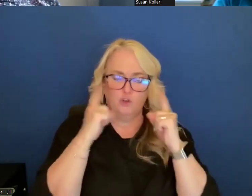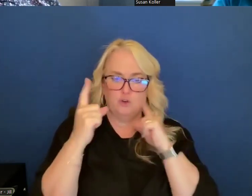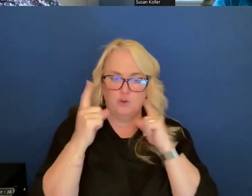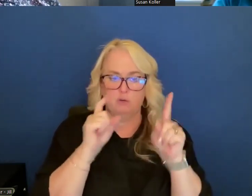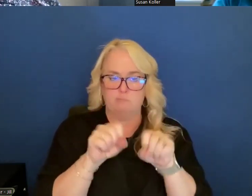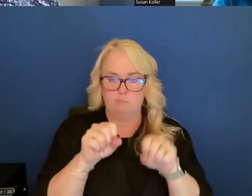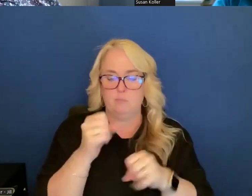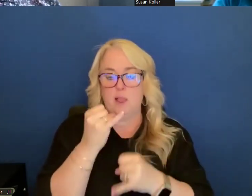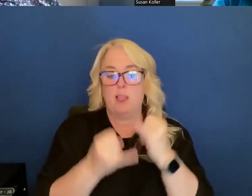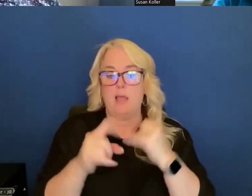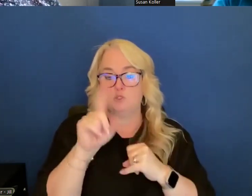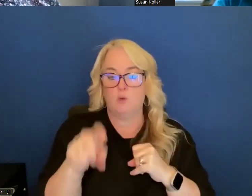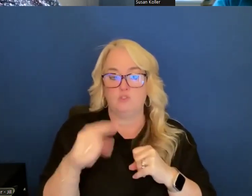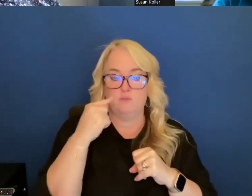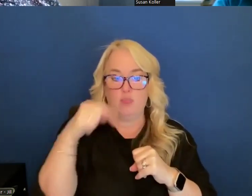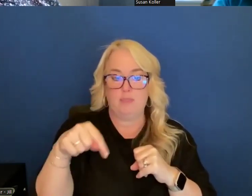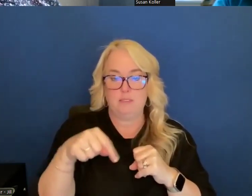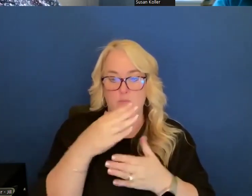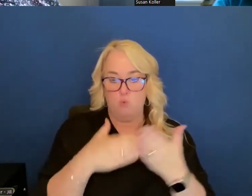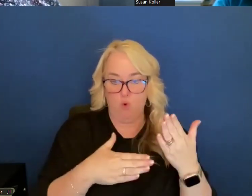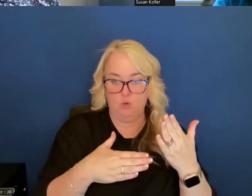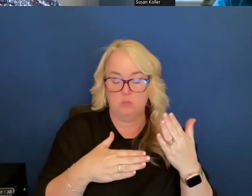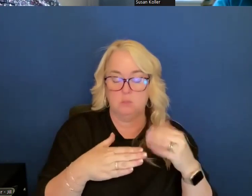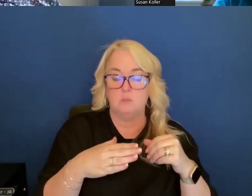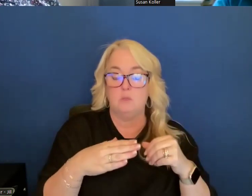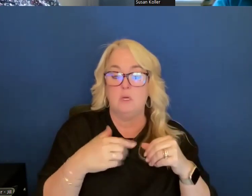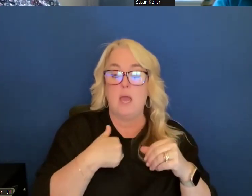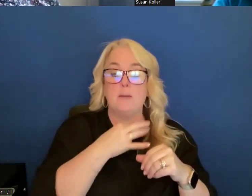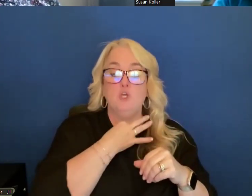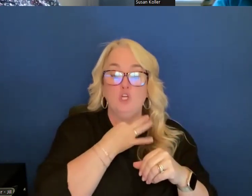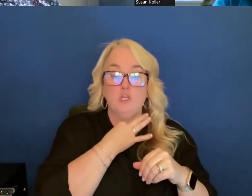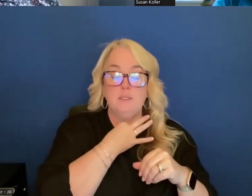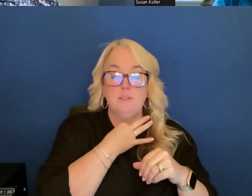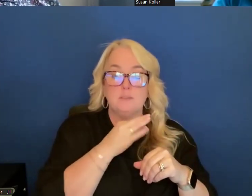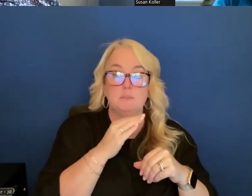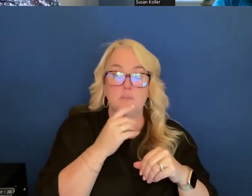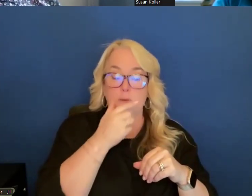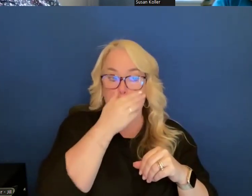question for this segment. Susan, I'm curious, other than a